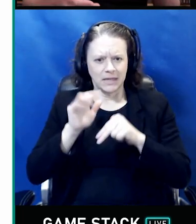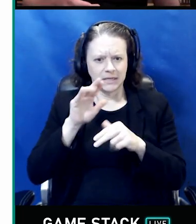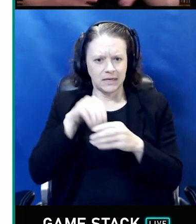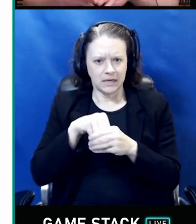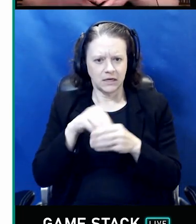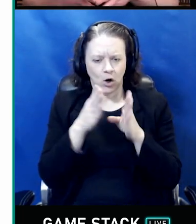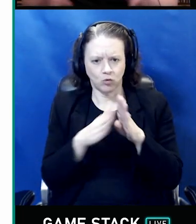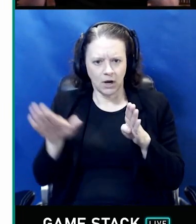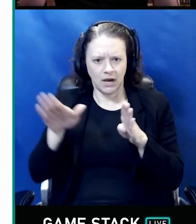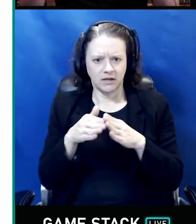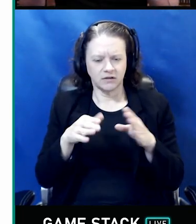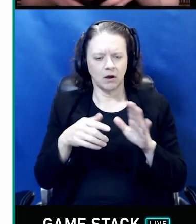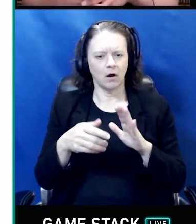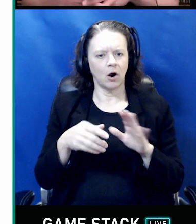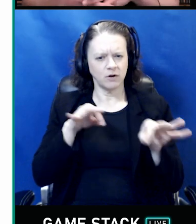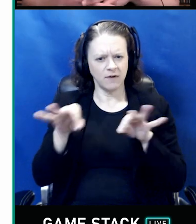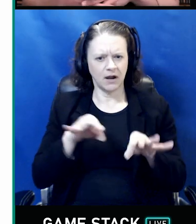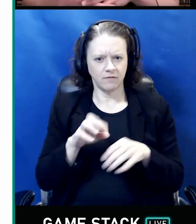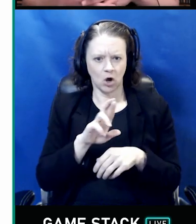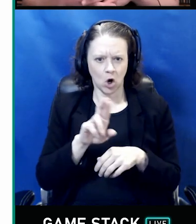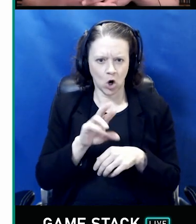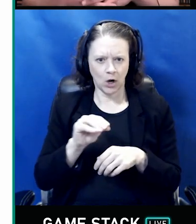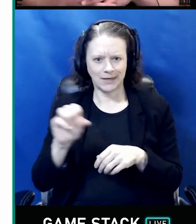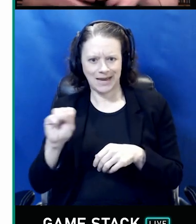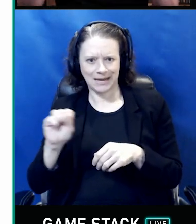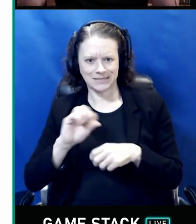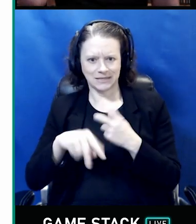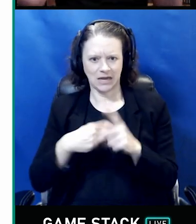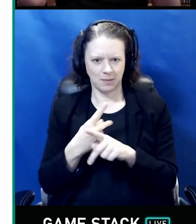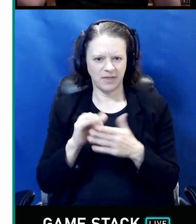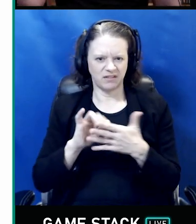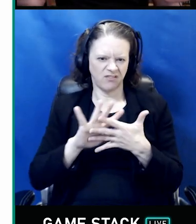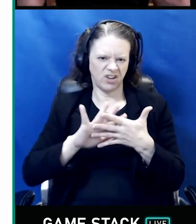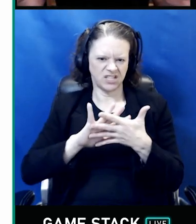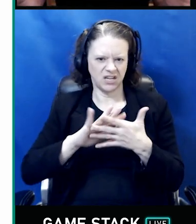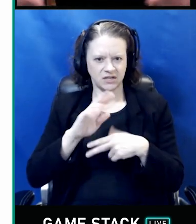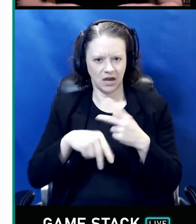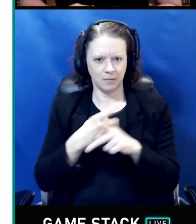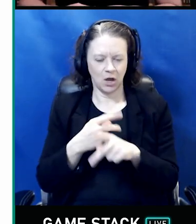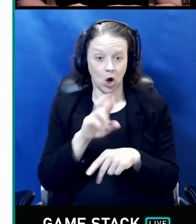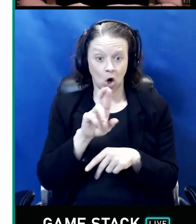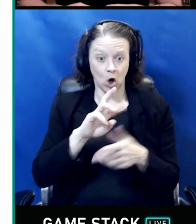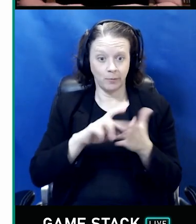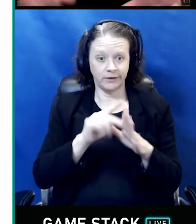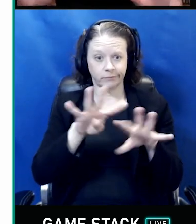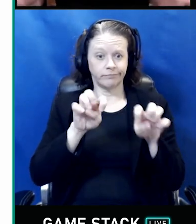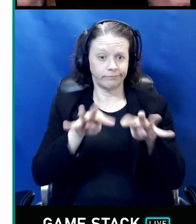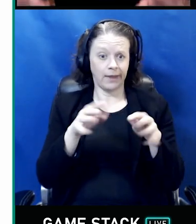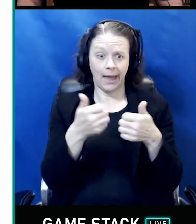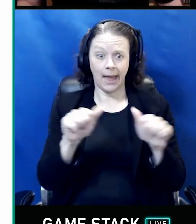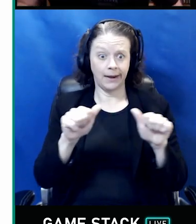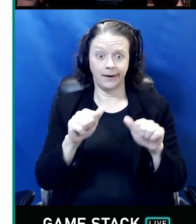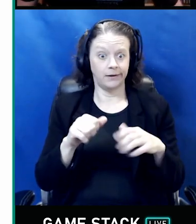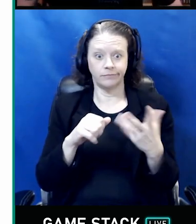those are the fuzzy types I was saying, that R is kind of any resource you can imagine, and sampler is any sampler you can imagine,